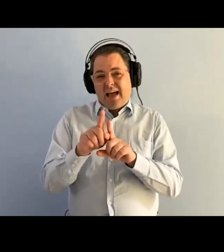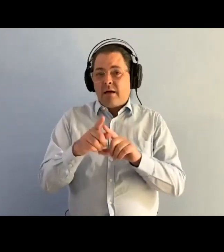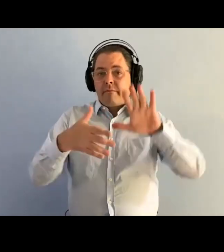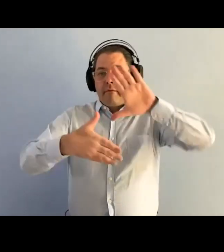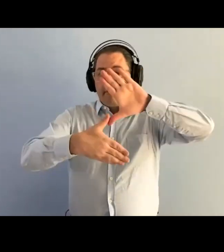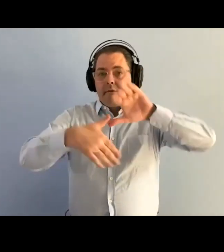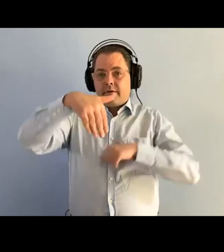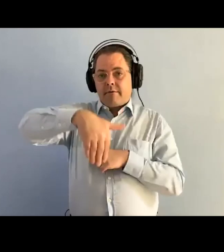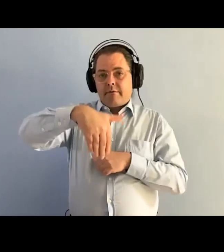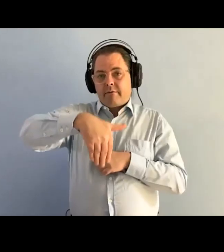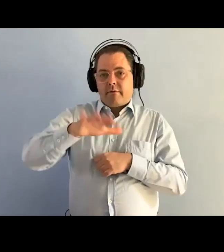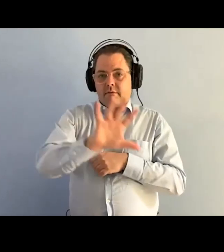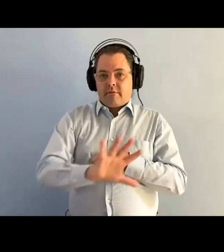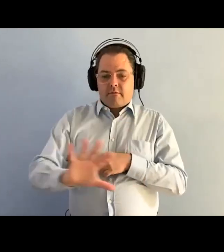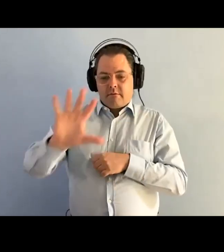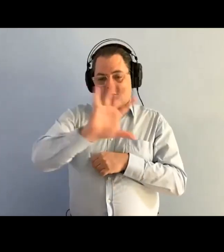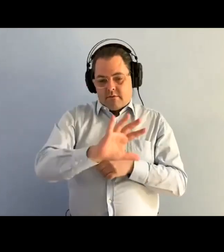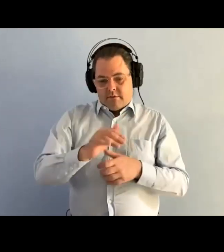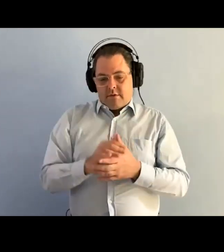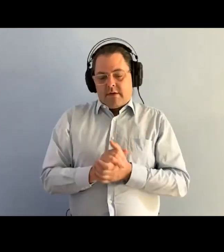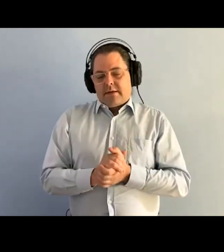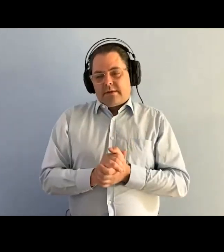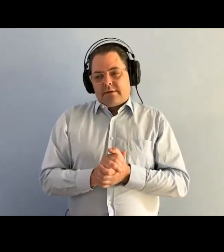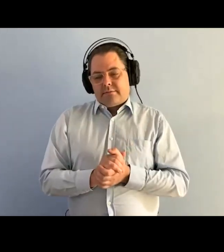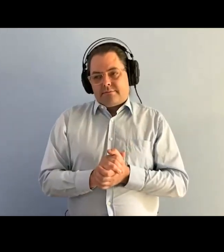, it's a constant topic in our organization and also